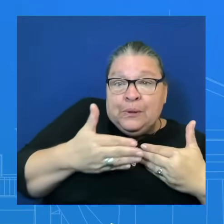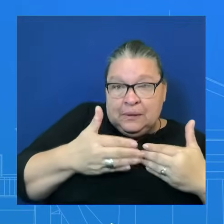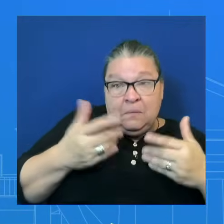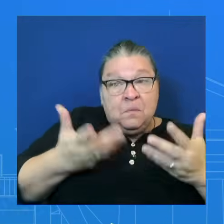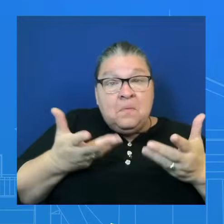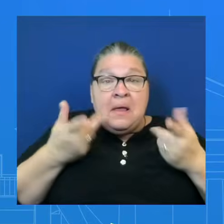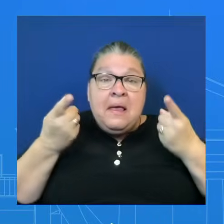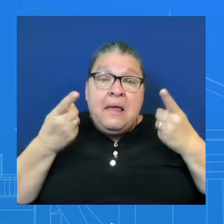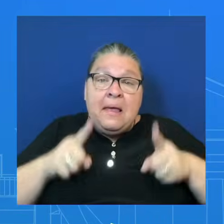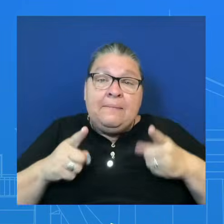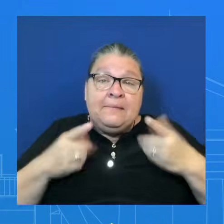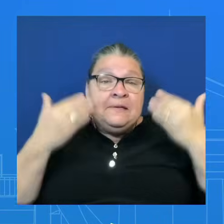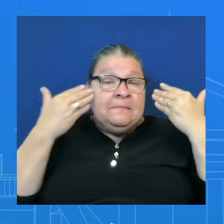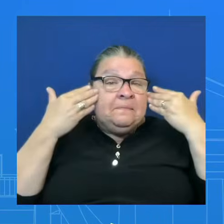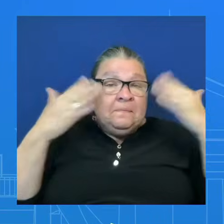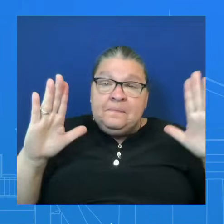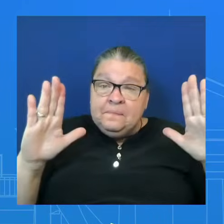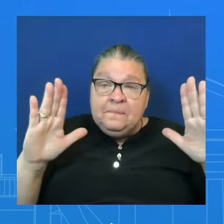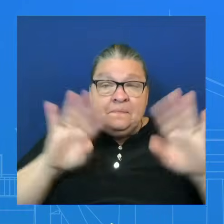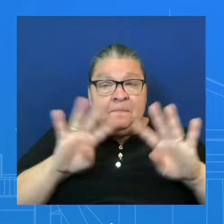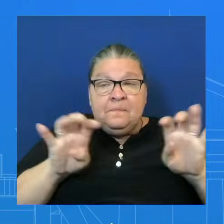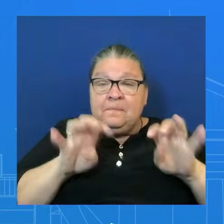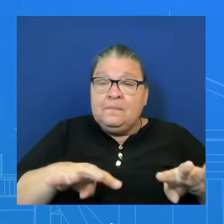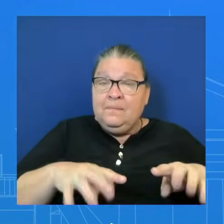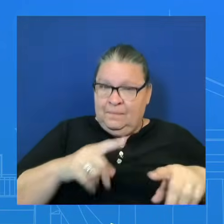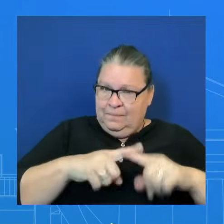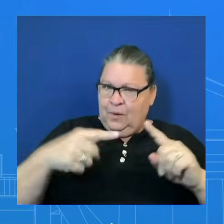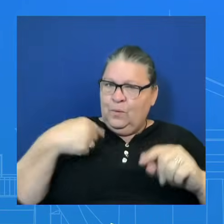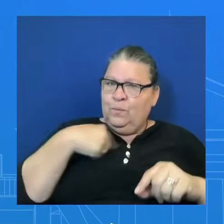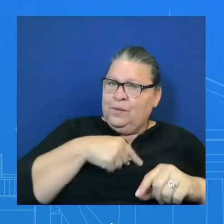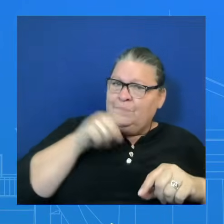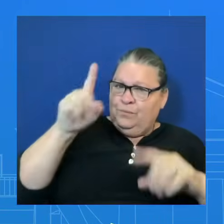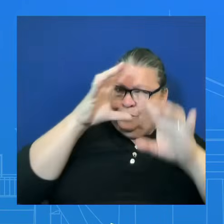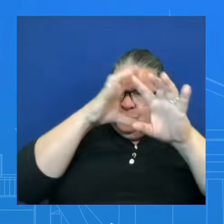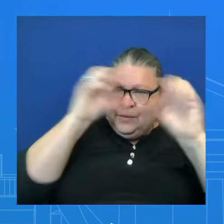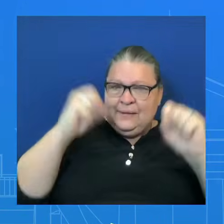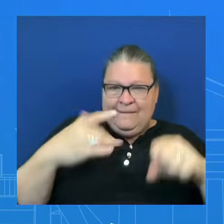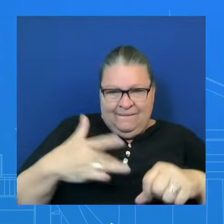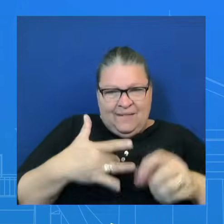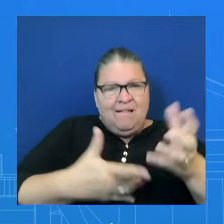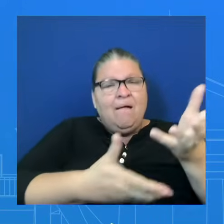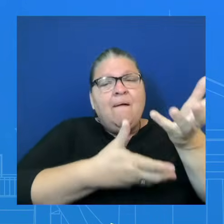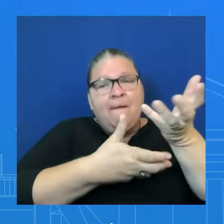that we did everything we could over the last six, eight months or more to make sure that they had all the equipment,